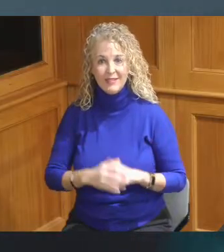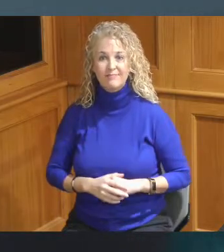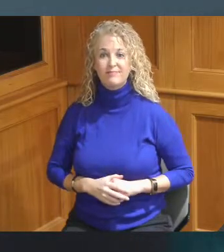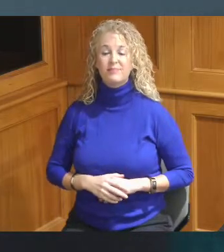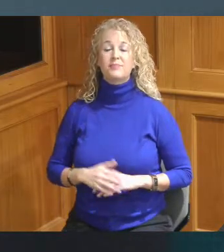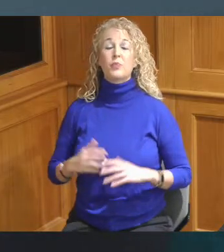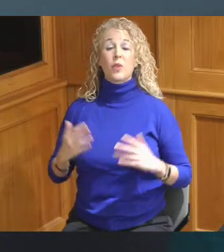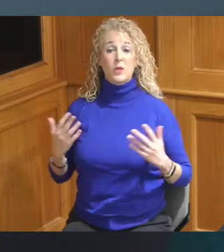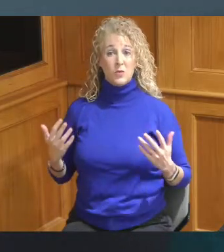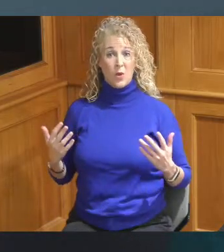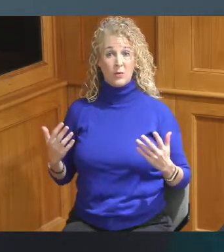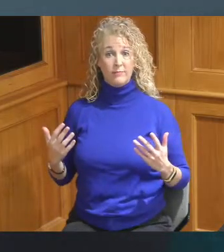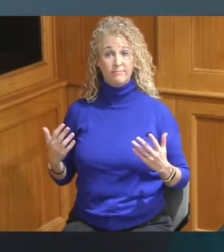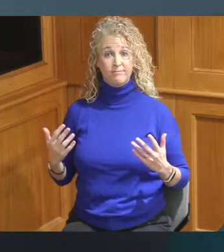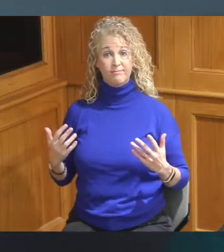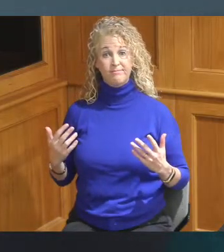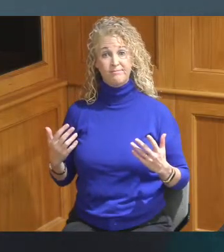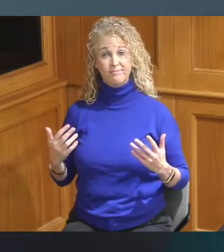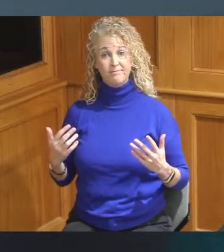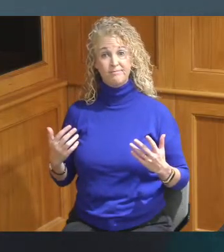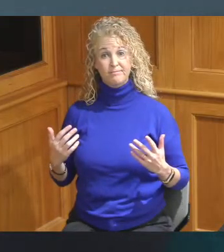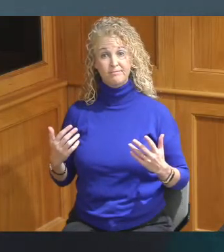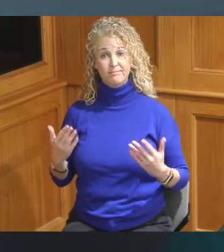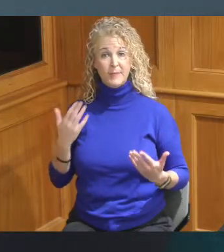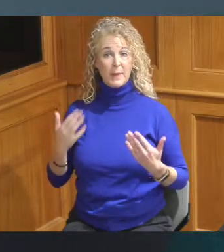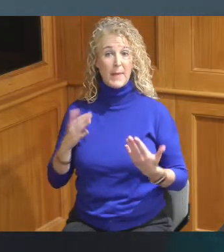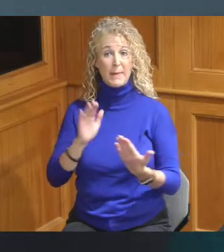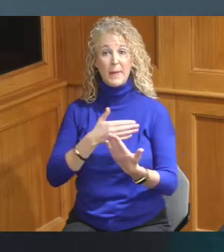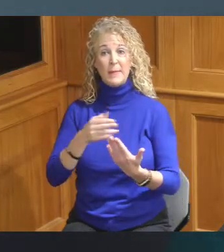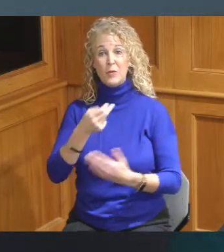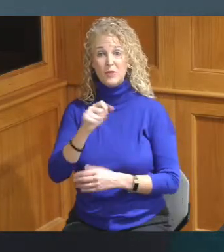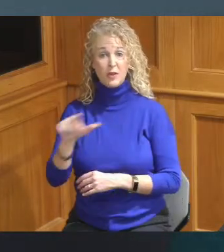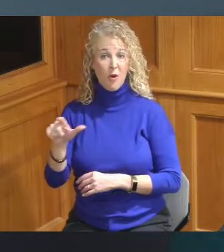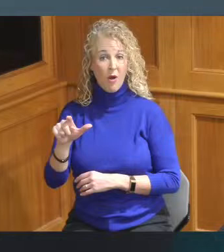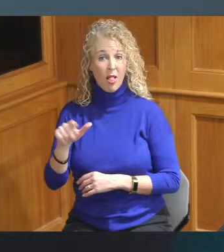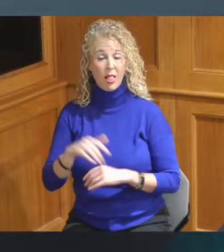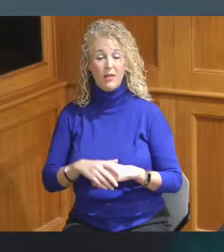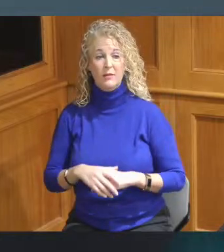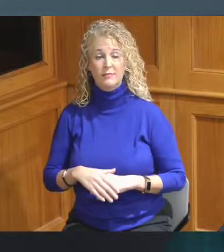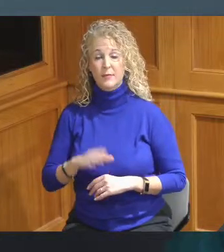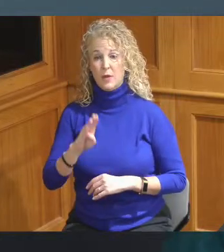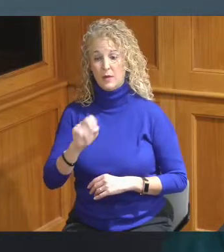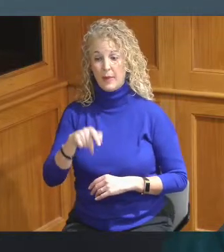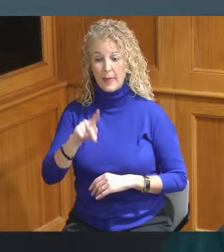when you go to these places, you go inside music hall, you you walk on the Banks this weekend and